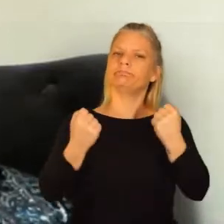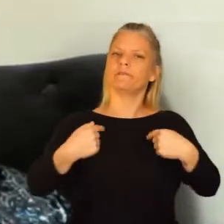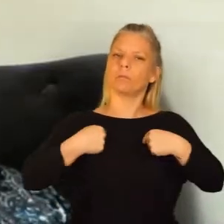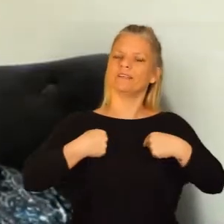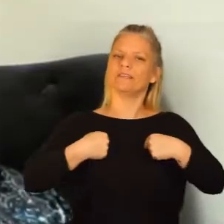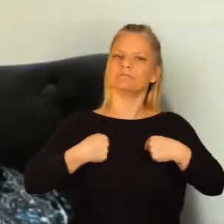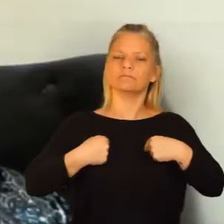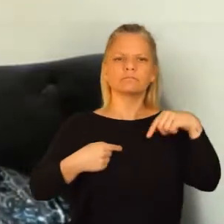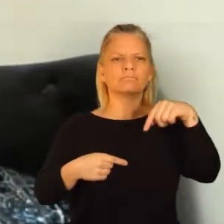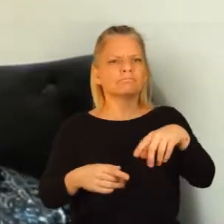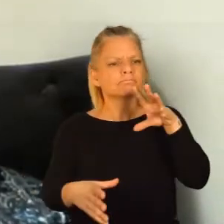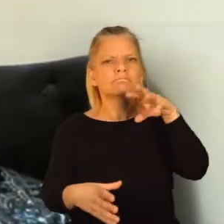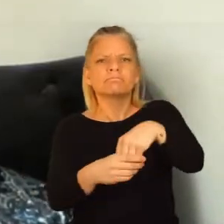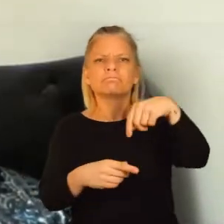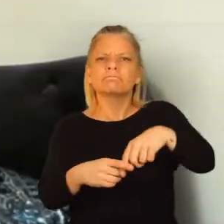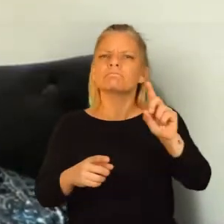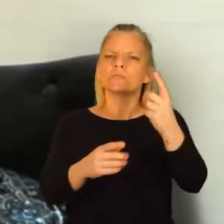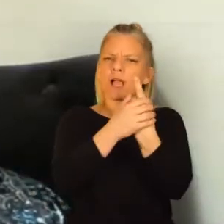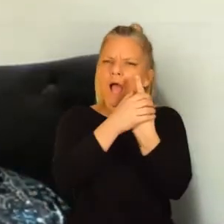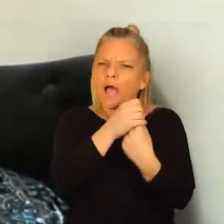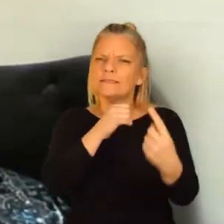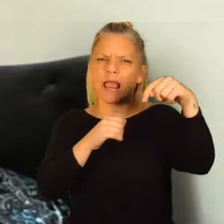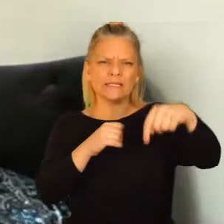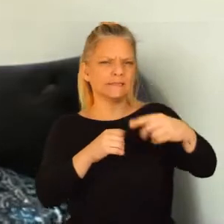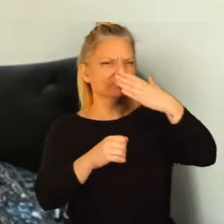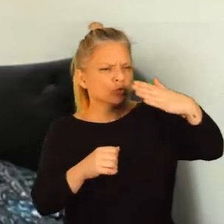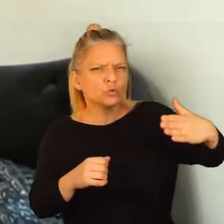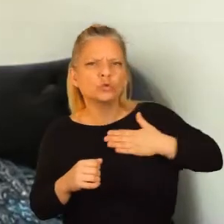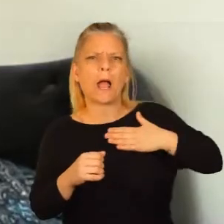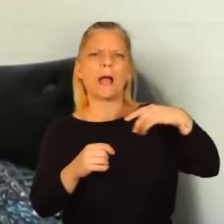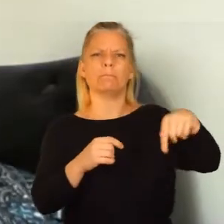it reducing the isolation and the shame you know this sense of 'there's something deeply